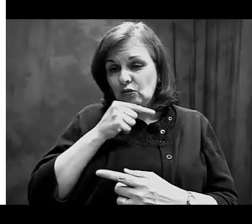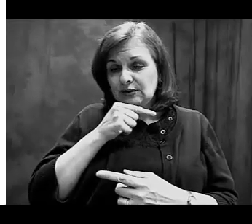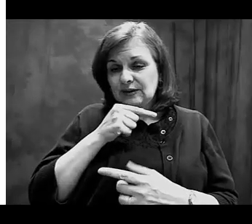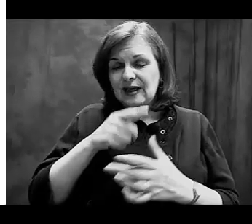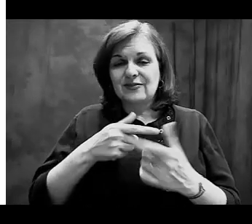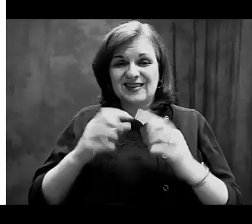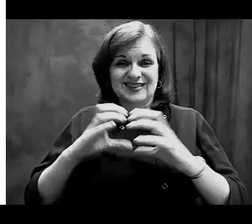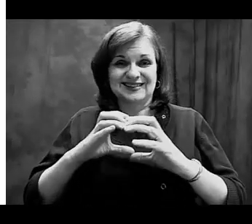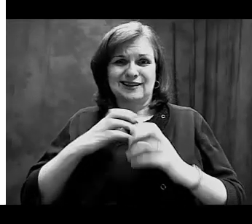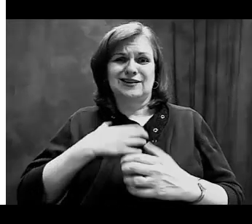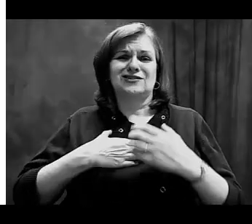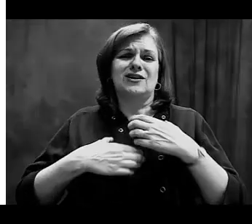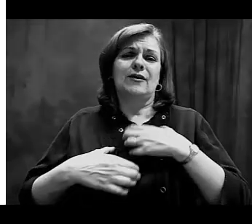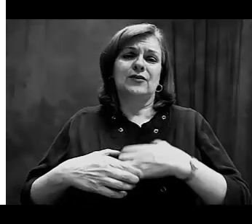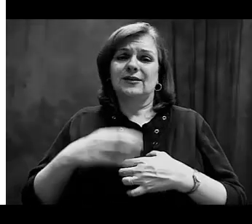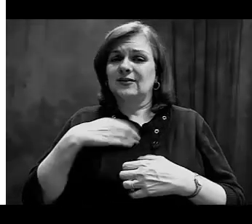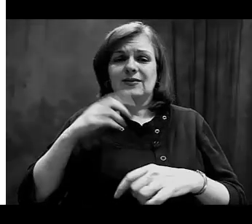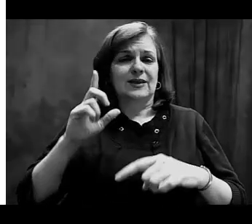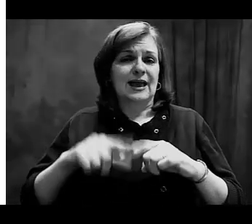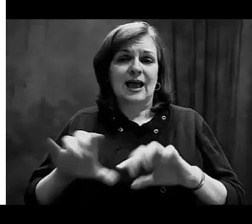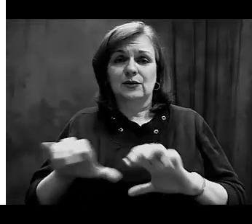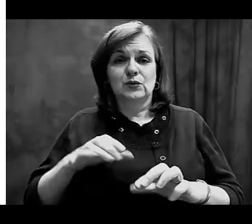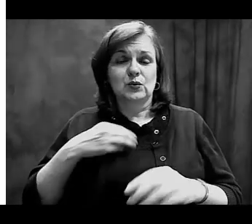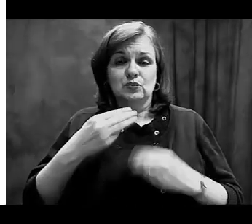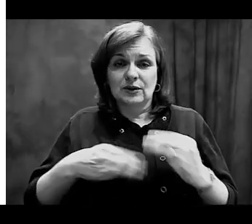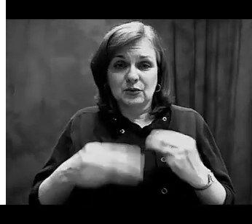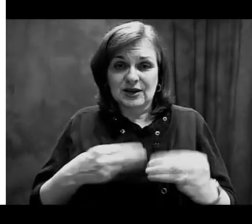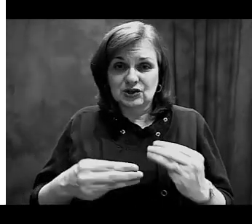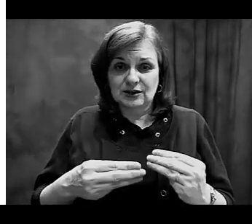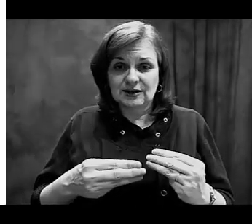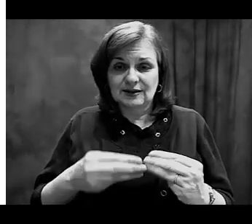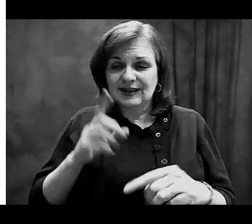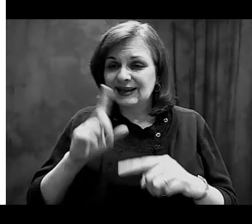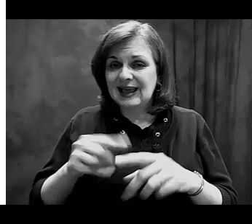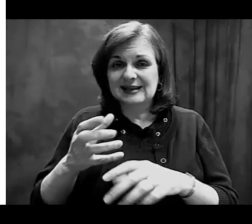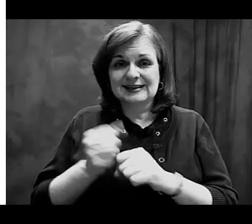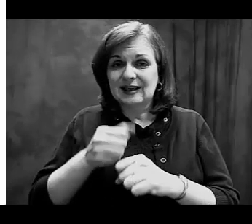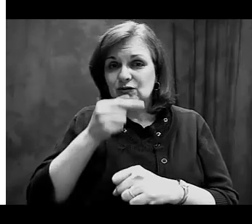are literally suffocating -- they can't do cell respiration!